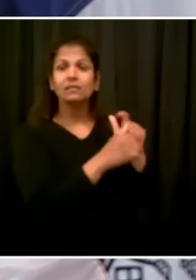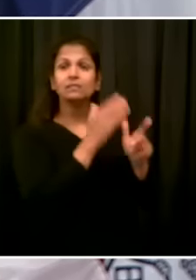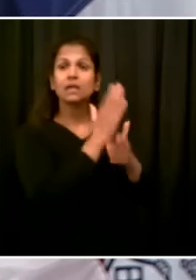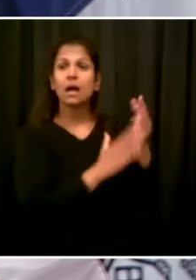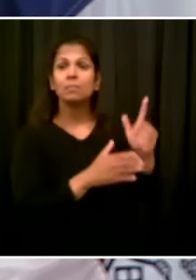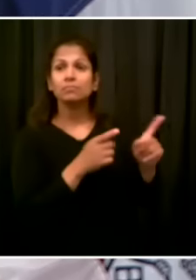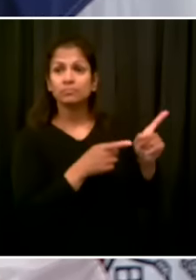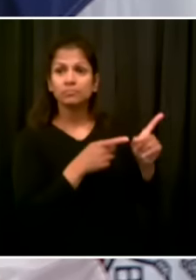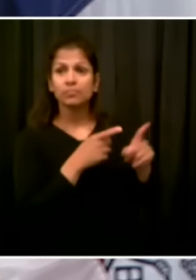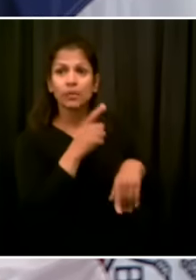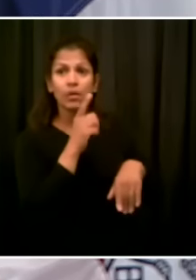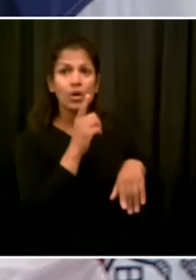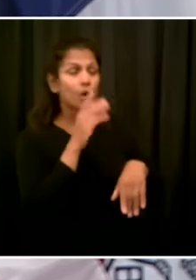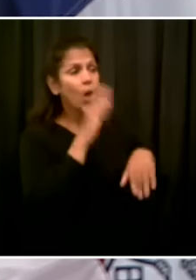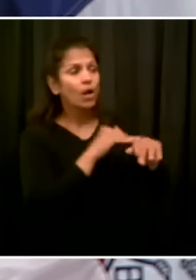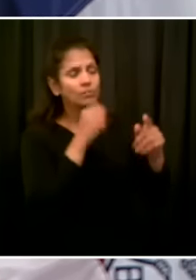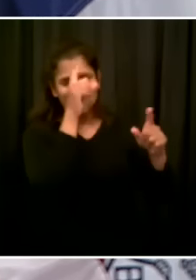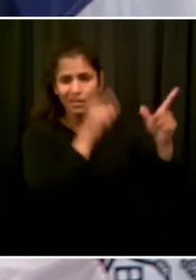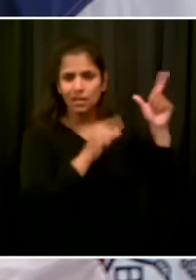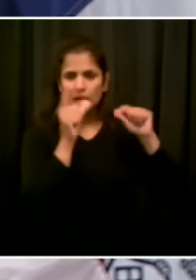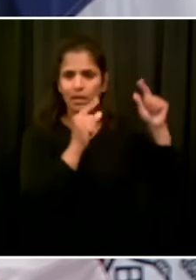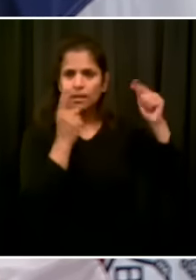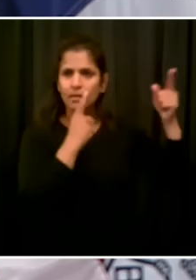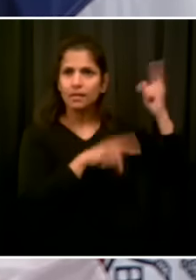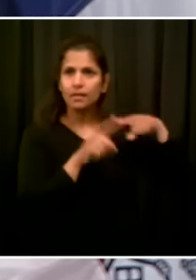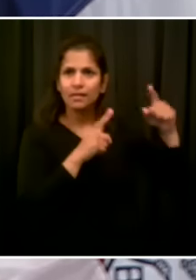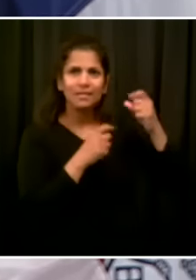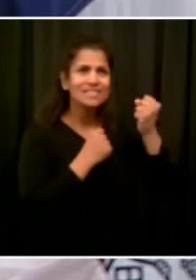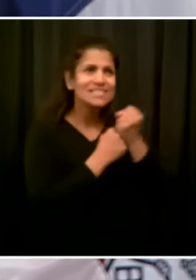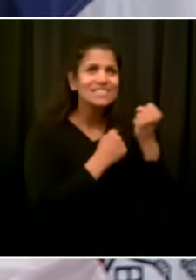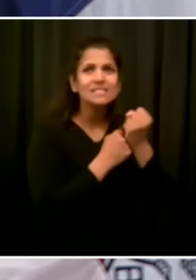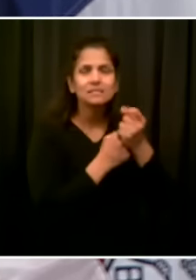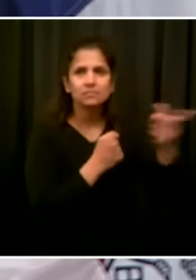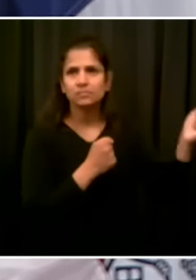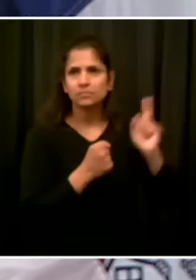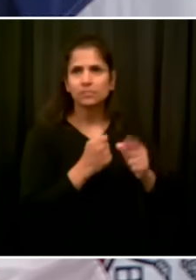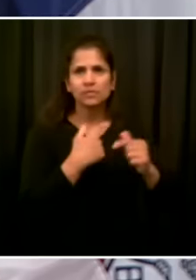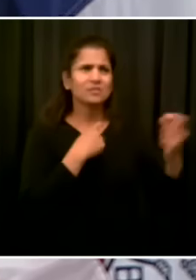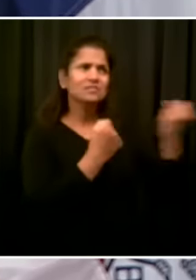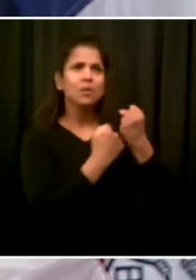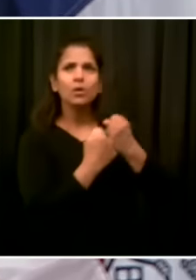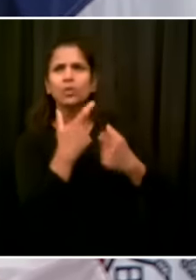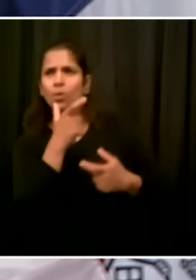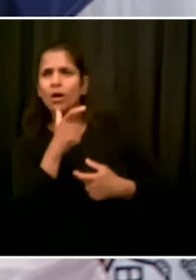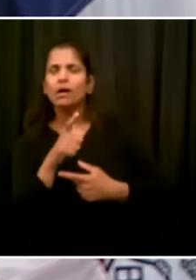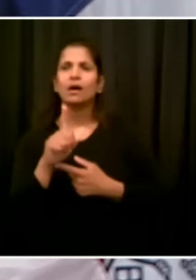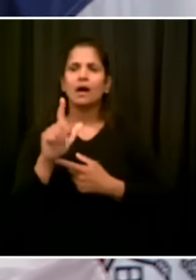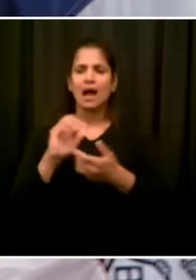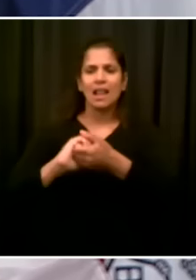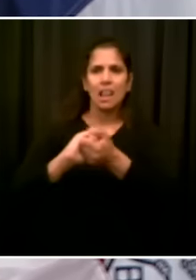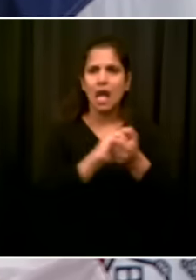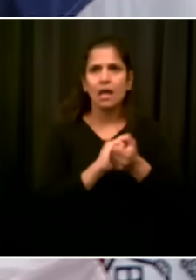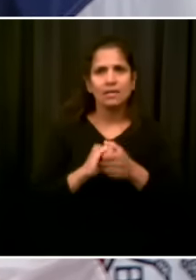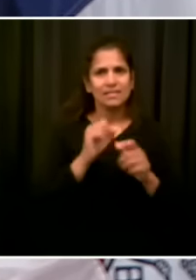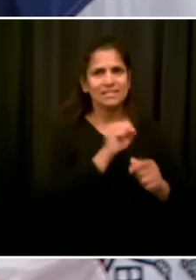RESTAURANTS. WE'RE TALKING ABOUT THE NUMBER OF BARS AND REAUSTRAS NTTHT A HAVE BEEN SHUT DOWN IS A HANDLFU. ATHTR POVS ETHPE OINT.